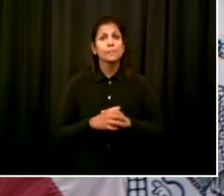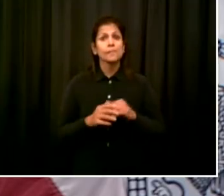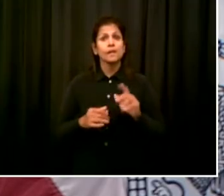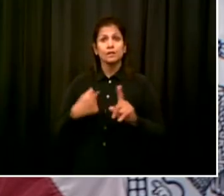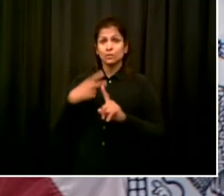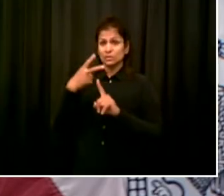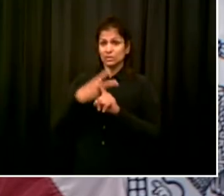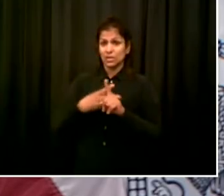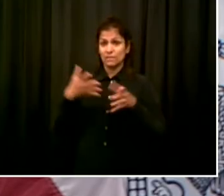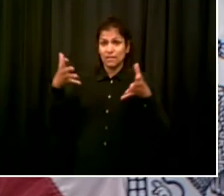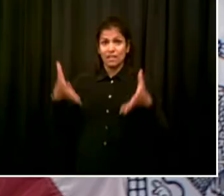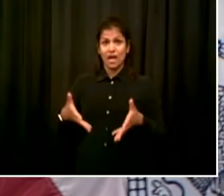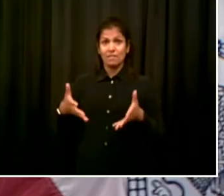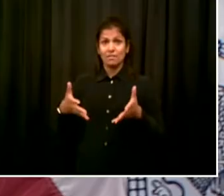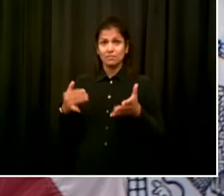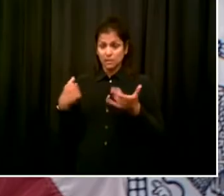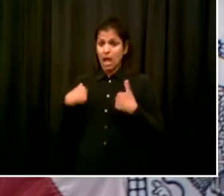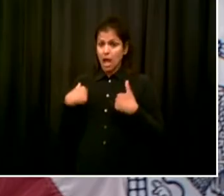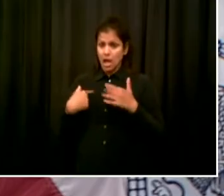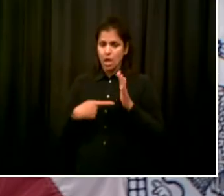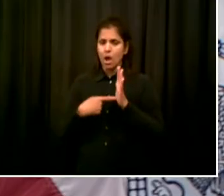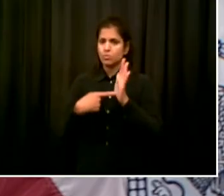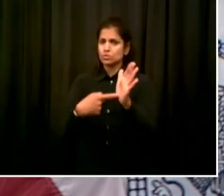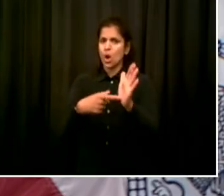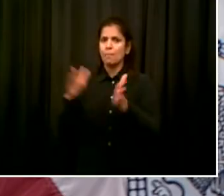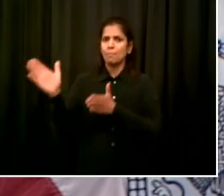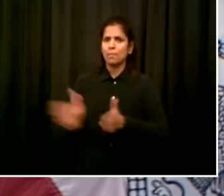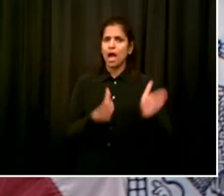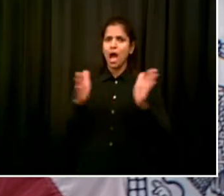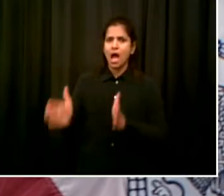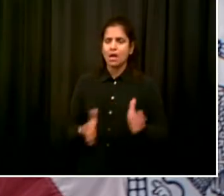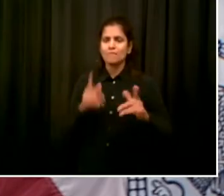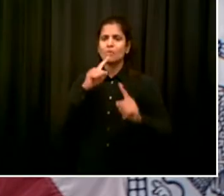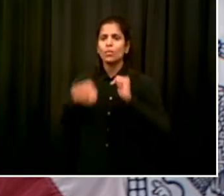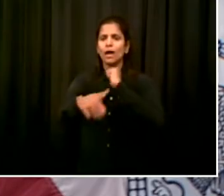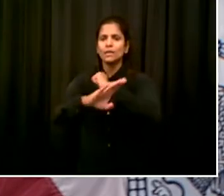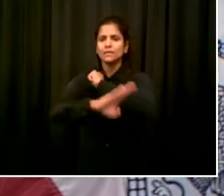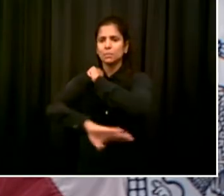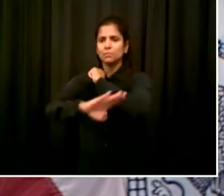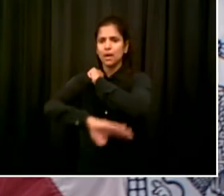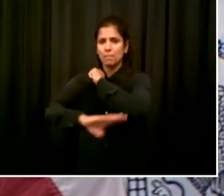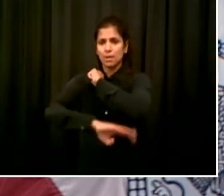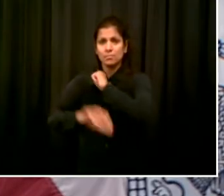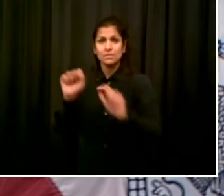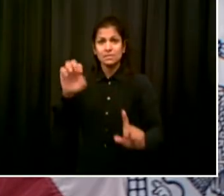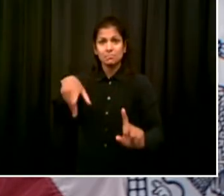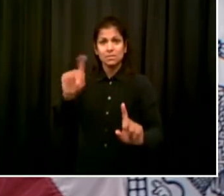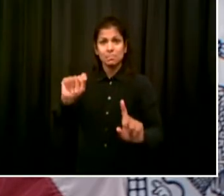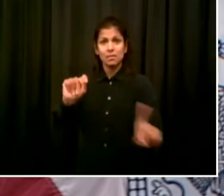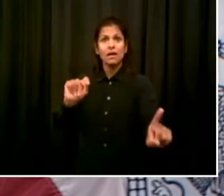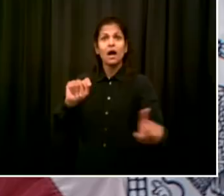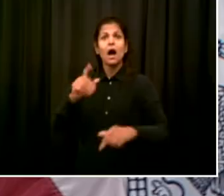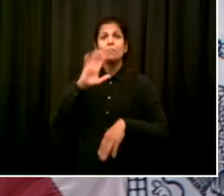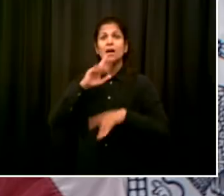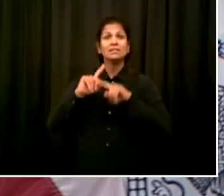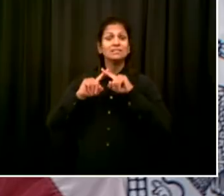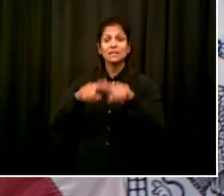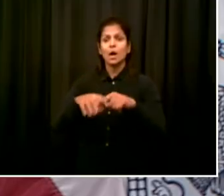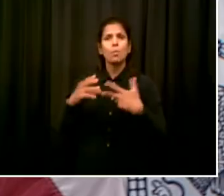BACK SCHOOLS IN A HEALTHY AND SAFE MANNER . WE HAVE TWO MONTHS